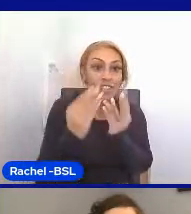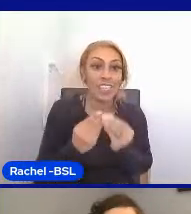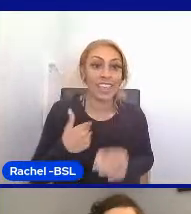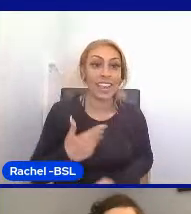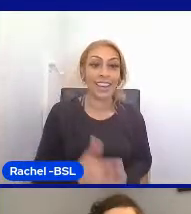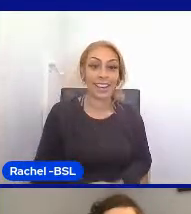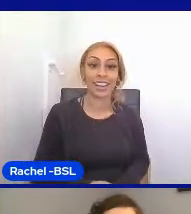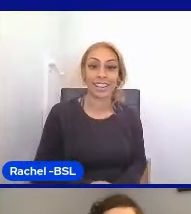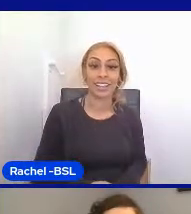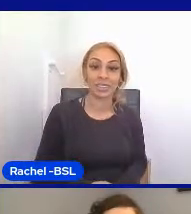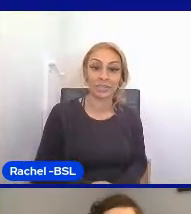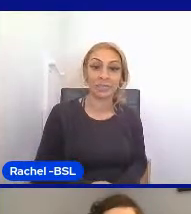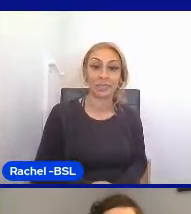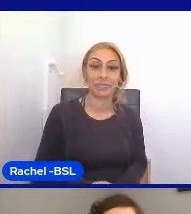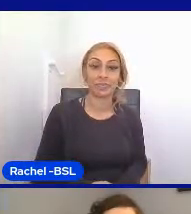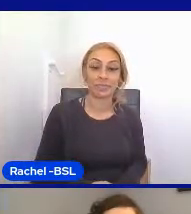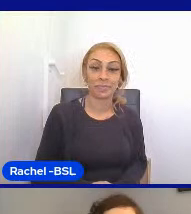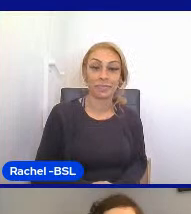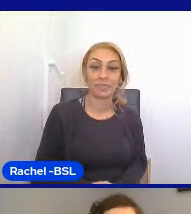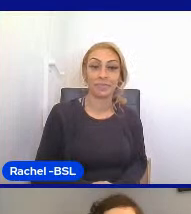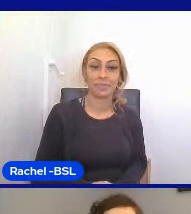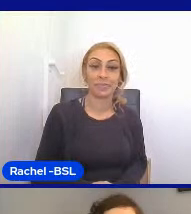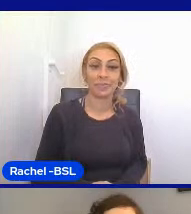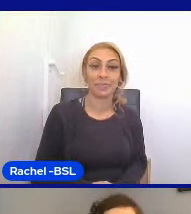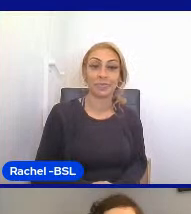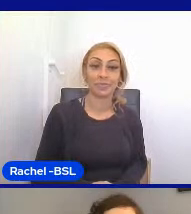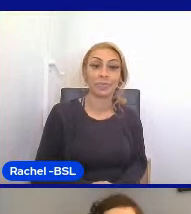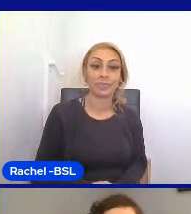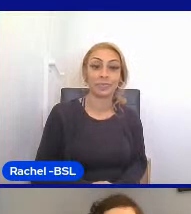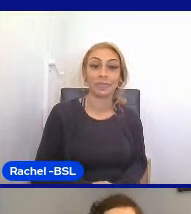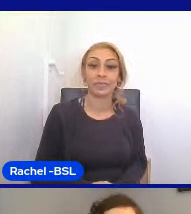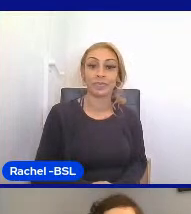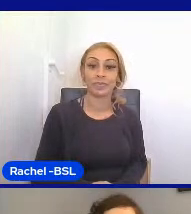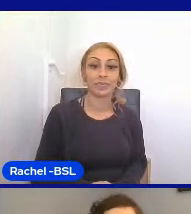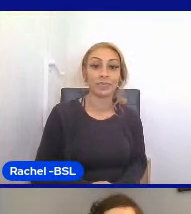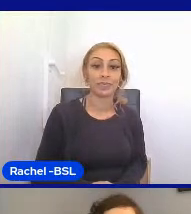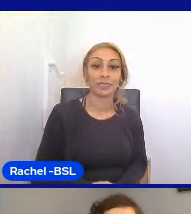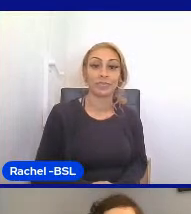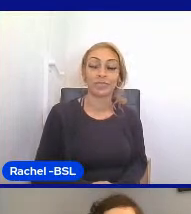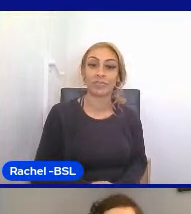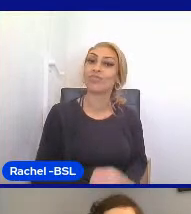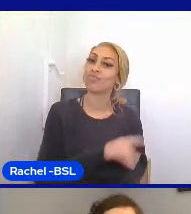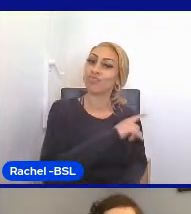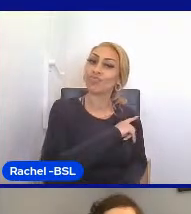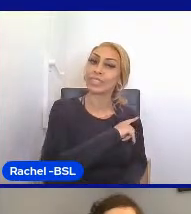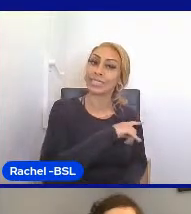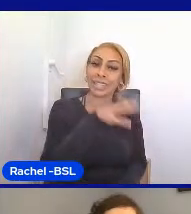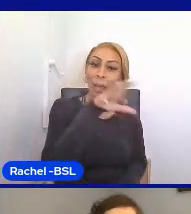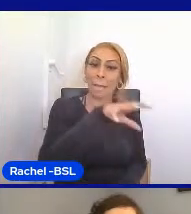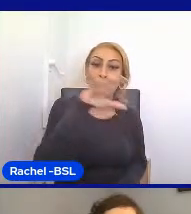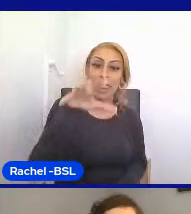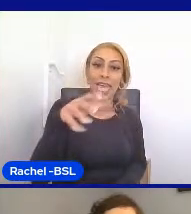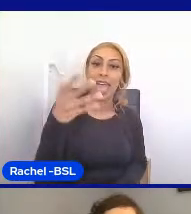I'm definitely all about it. The reason this place has put the legendary status it has